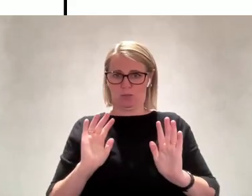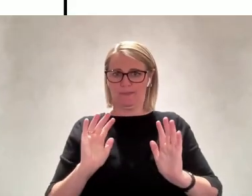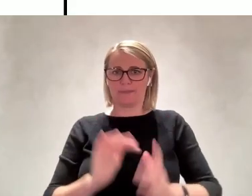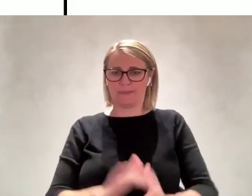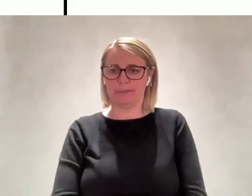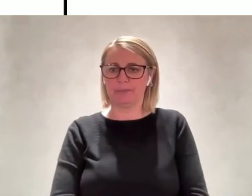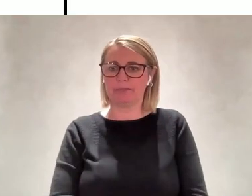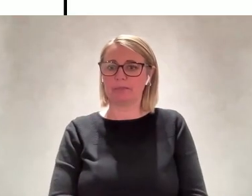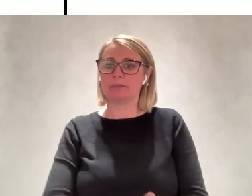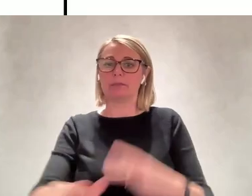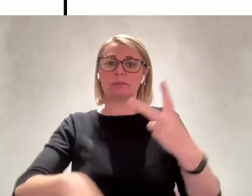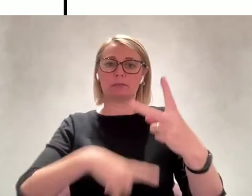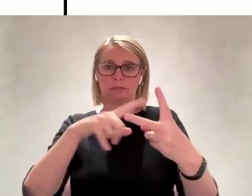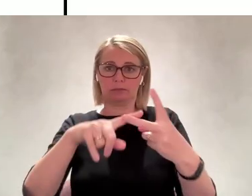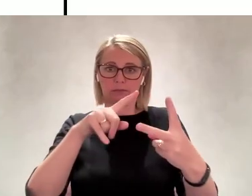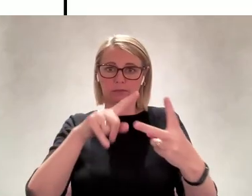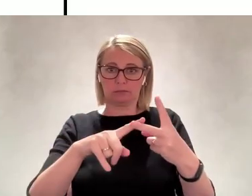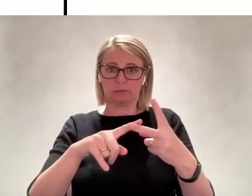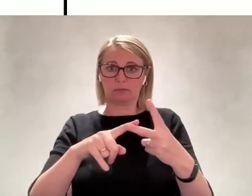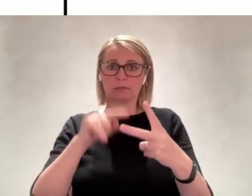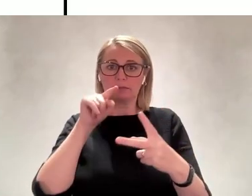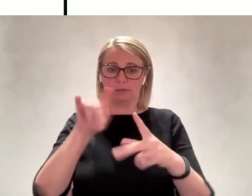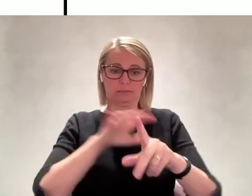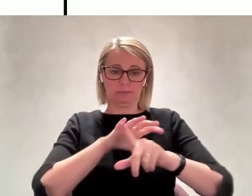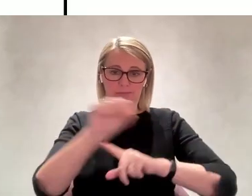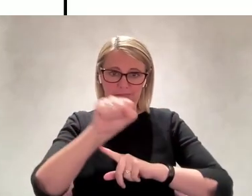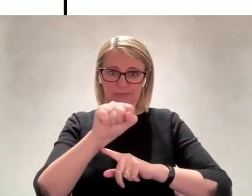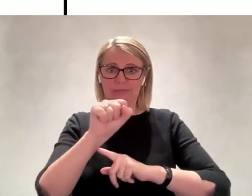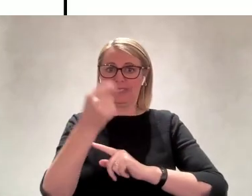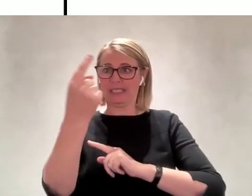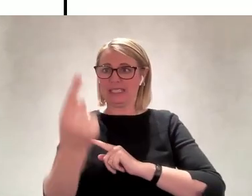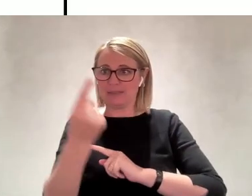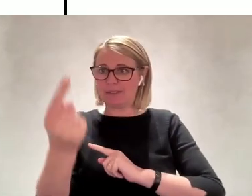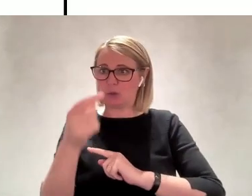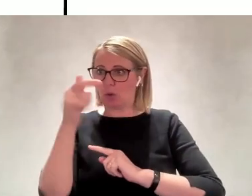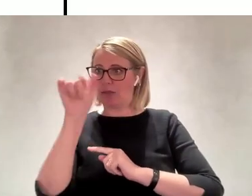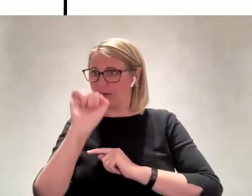Secondly, it's not intended to capture an individual's use